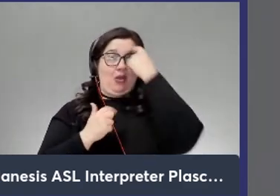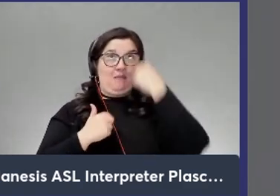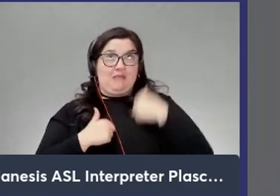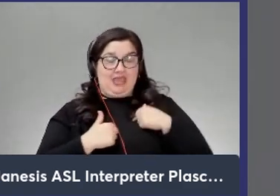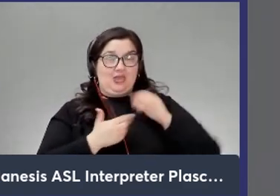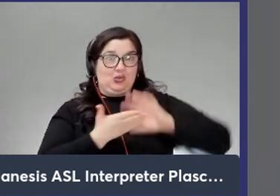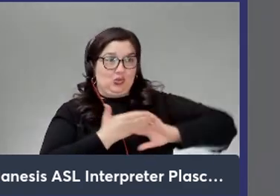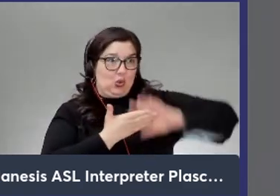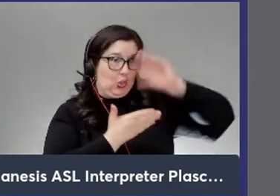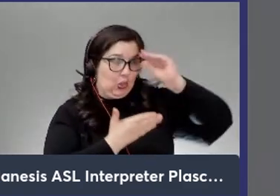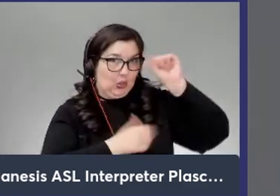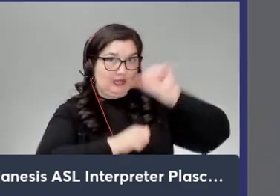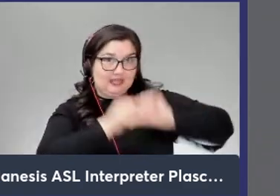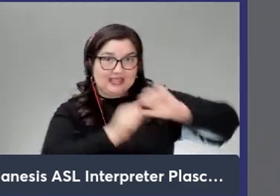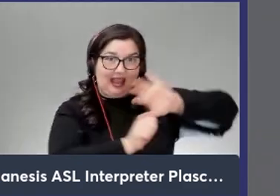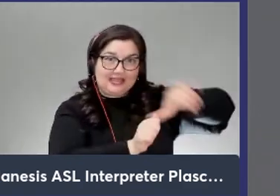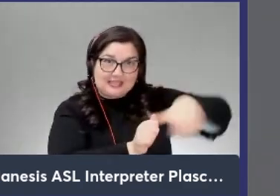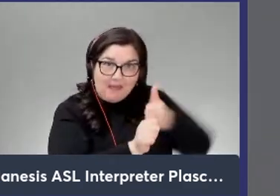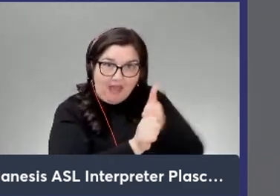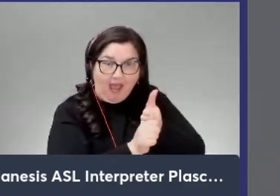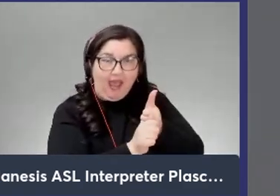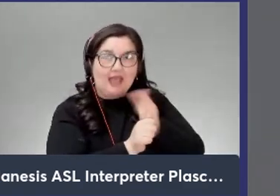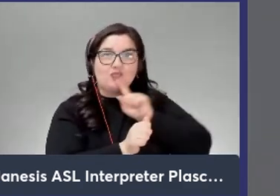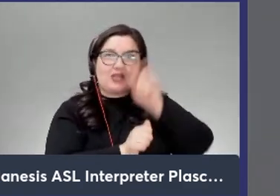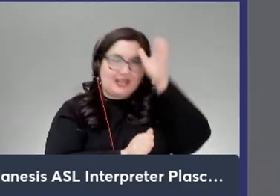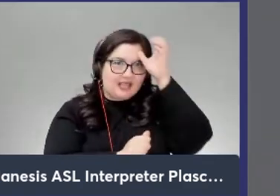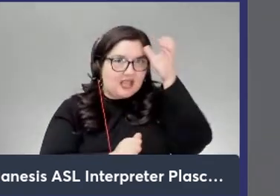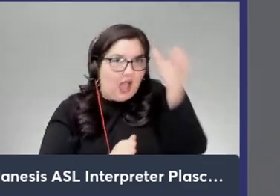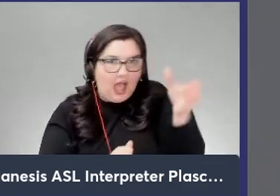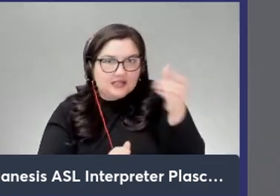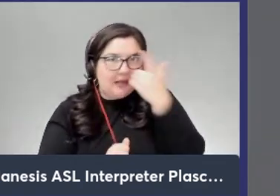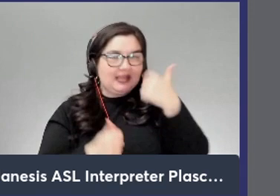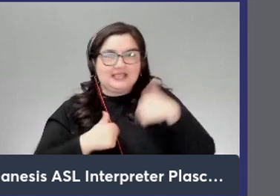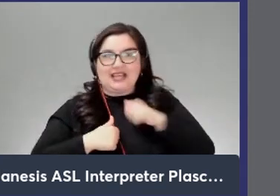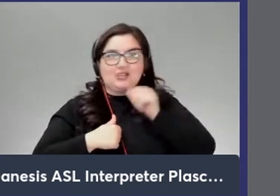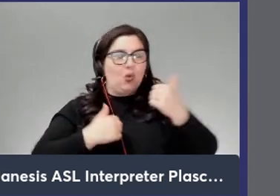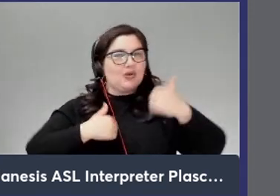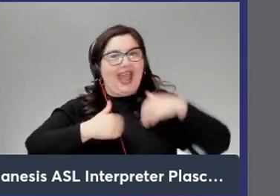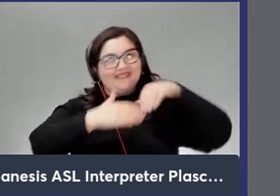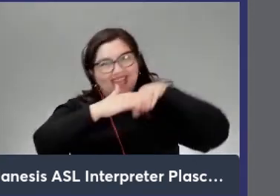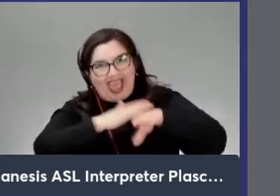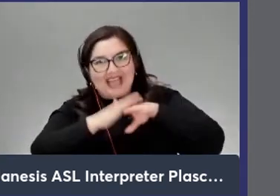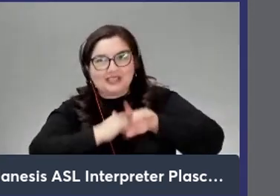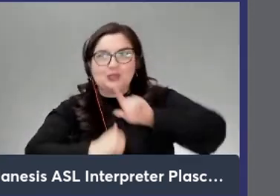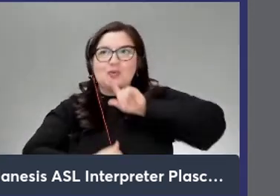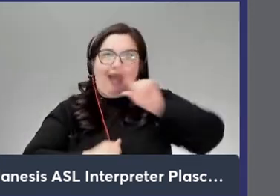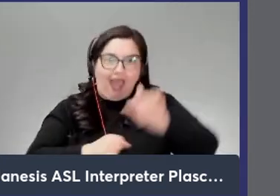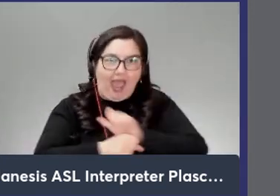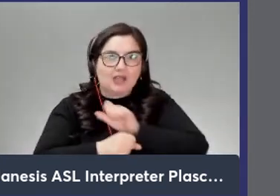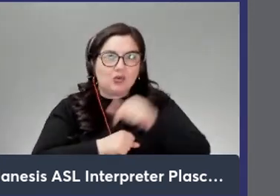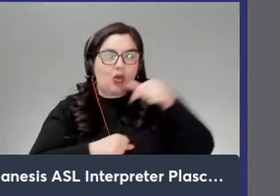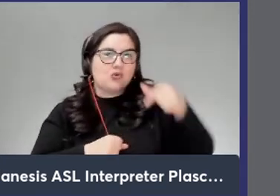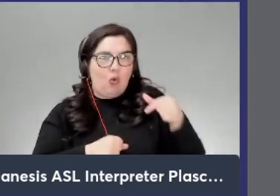the science behind it and learn the concepts if I don't have access to an actual quantum device. And now, through AWS Braket,